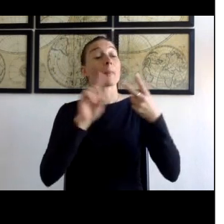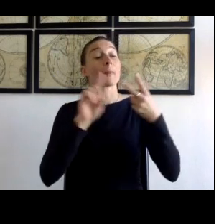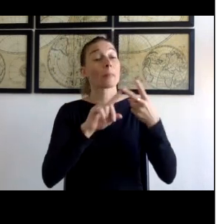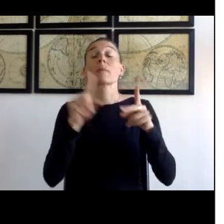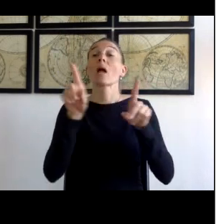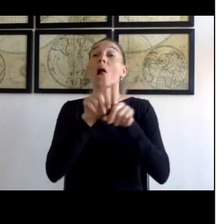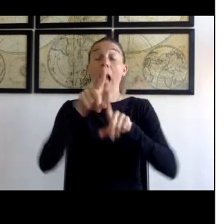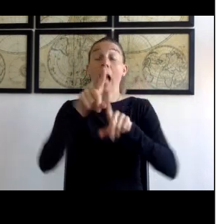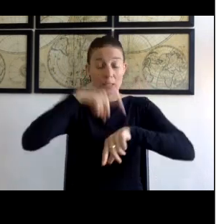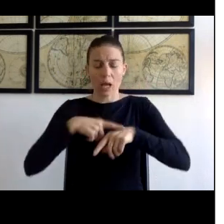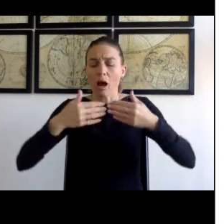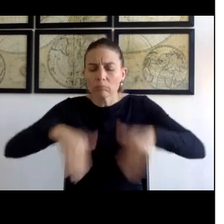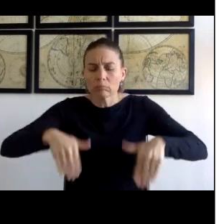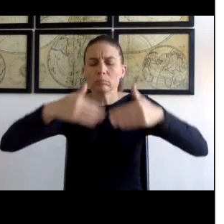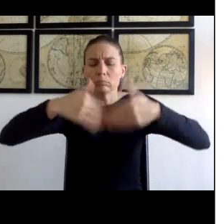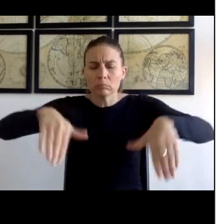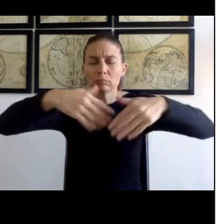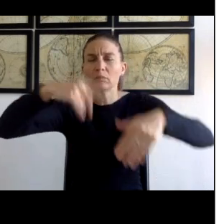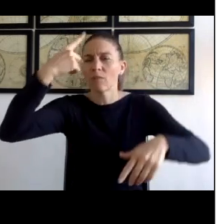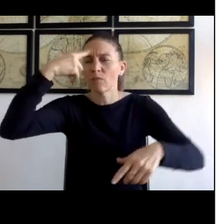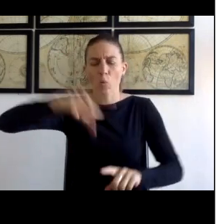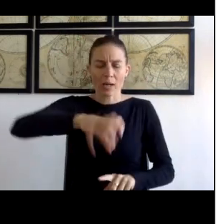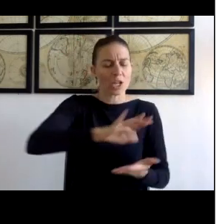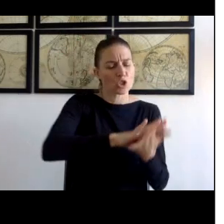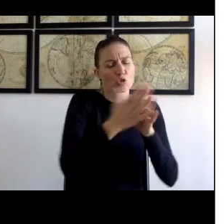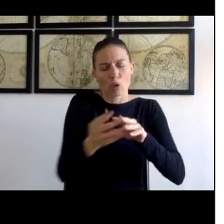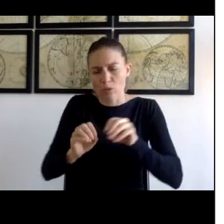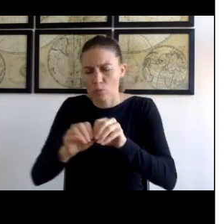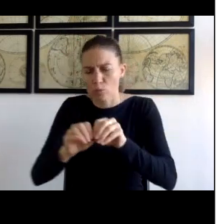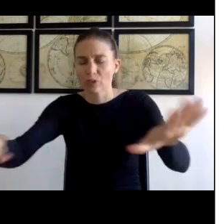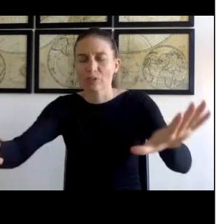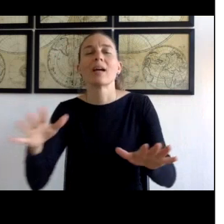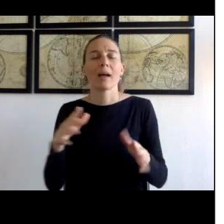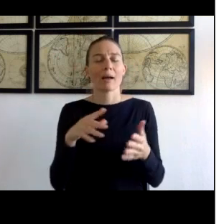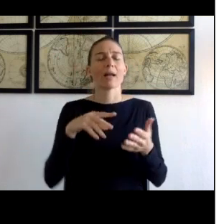meaning deadline for countries, for EU Member States